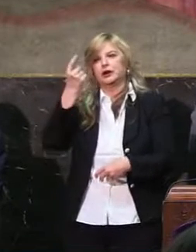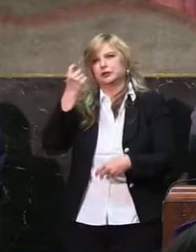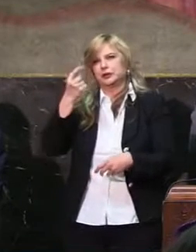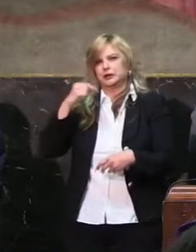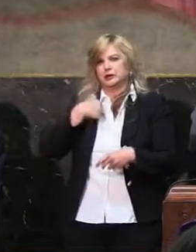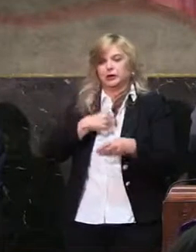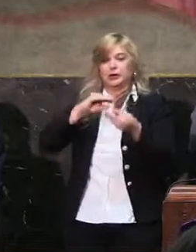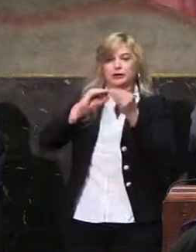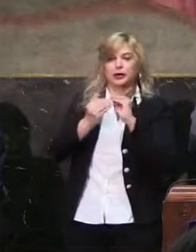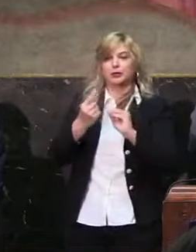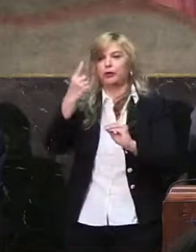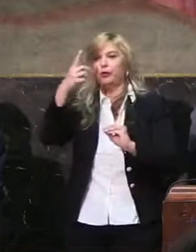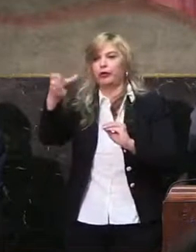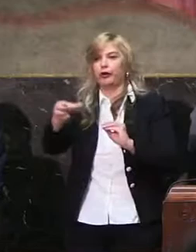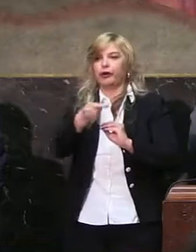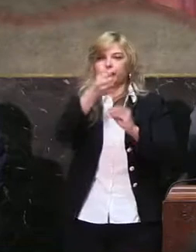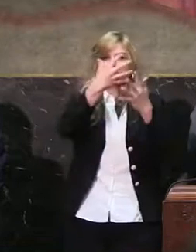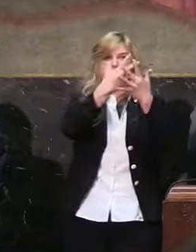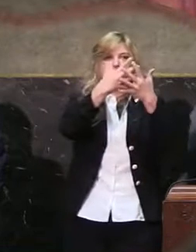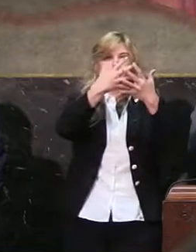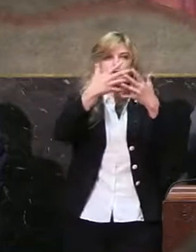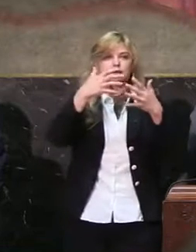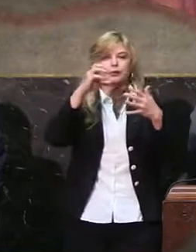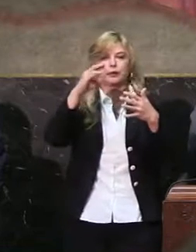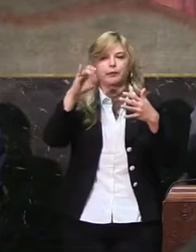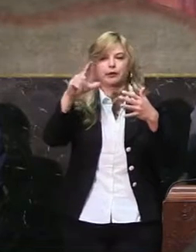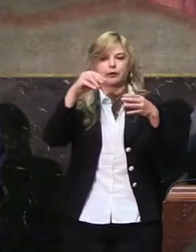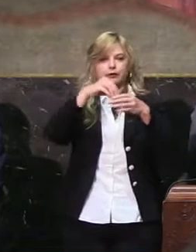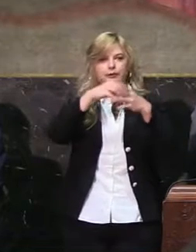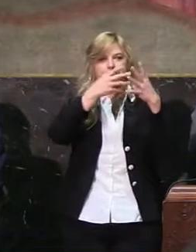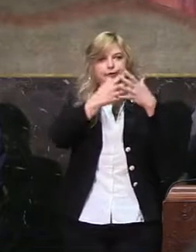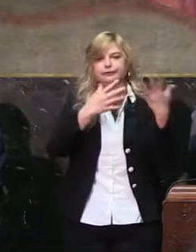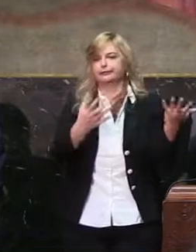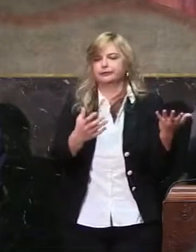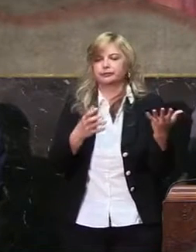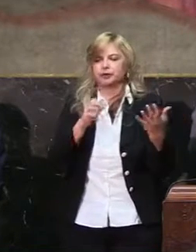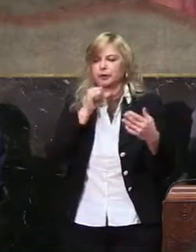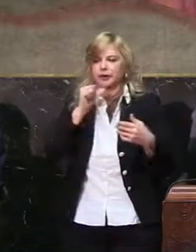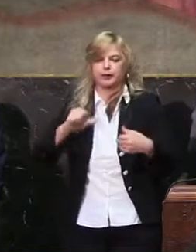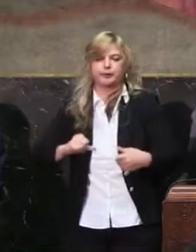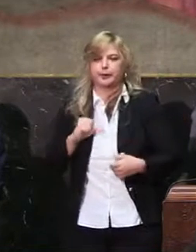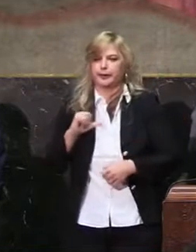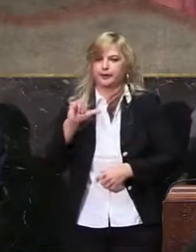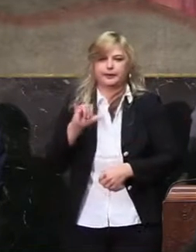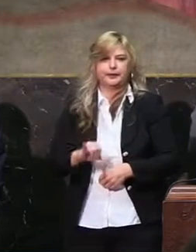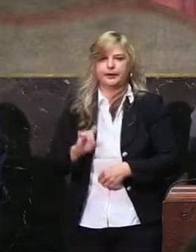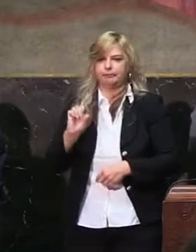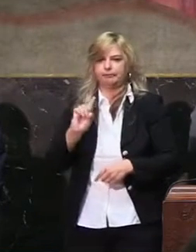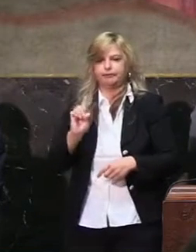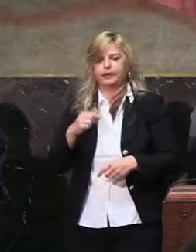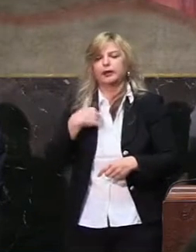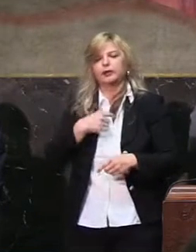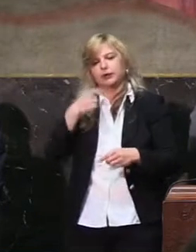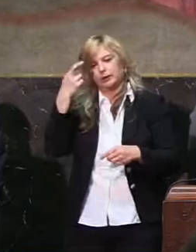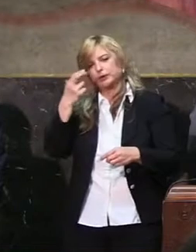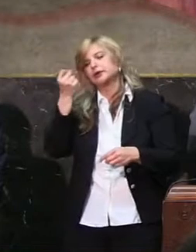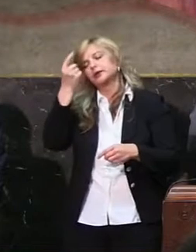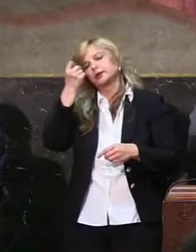that anybody should be proud of when it comes to incarceration but we realize that something needs to be done and we